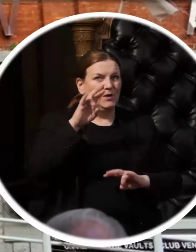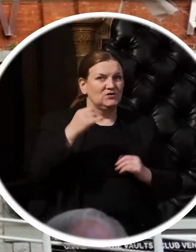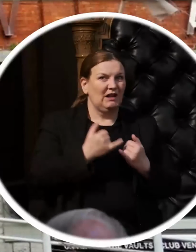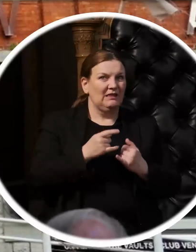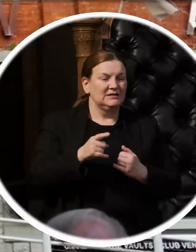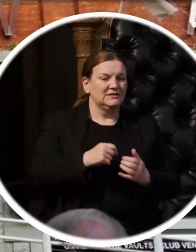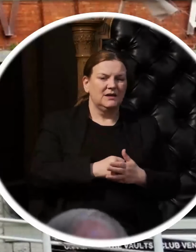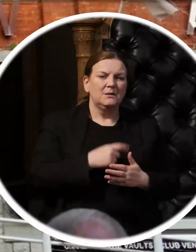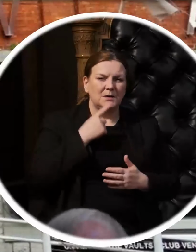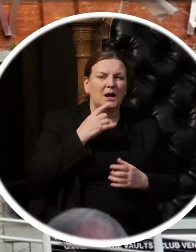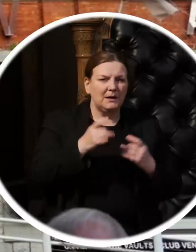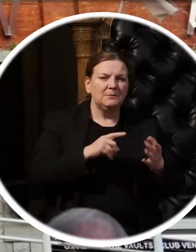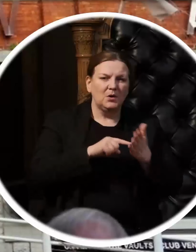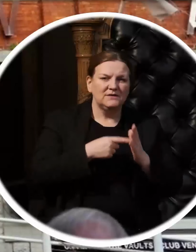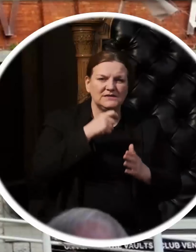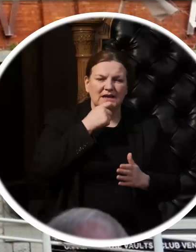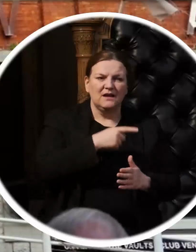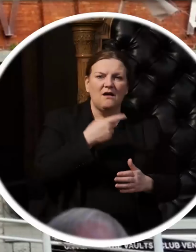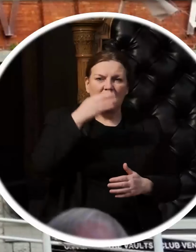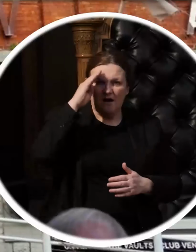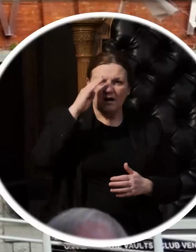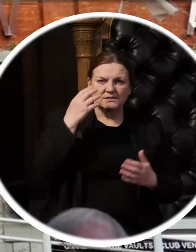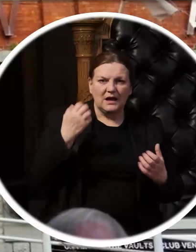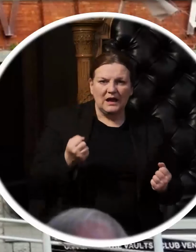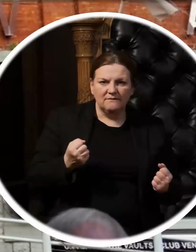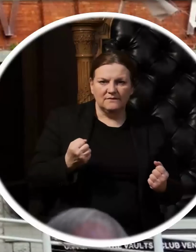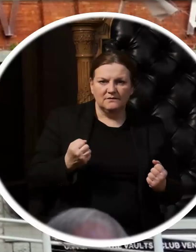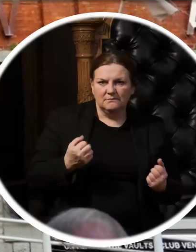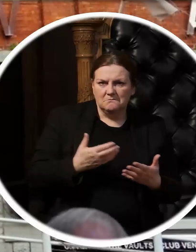And I made a point of saying, you know, Ireland actually had an awful lot of the